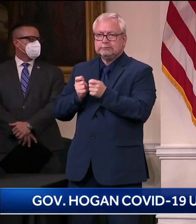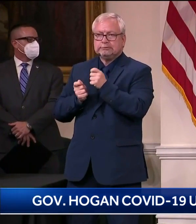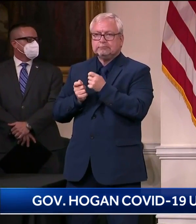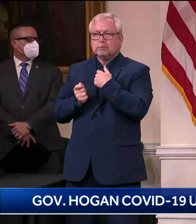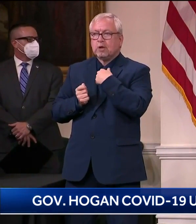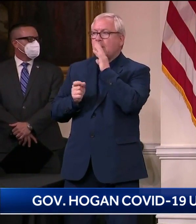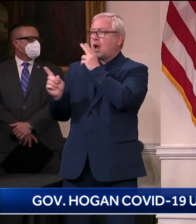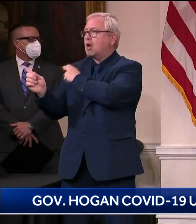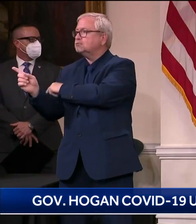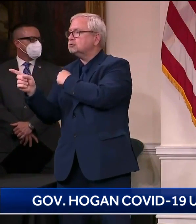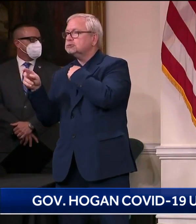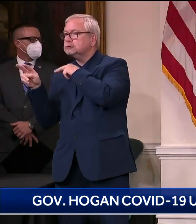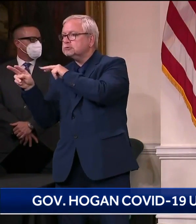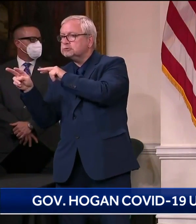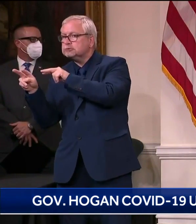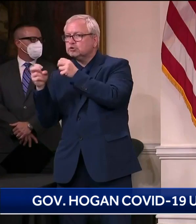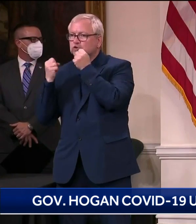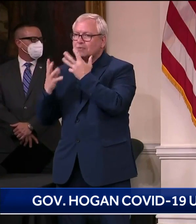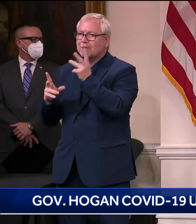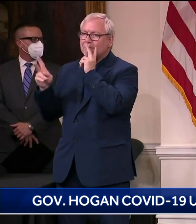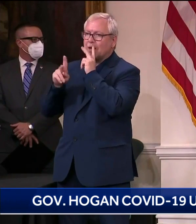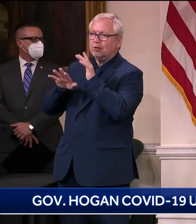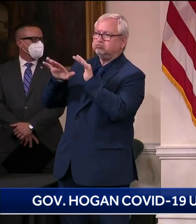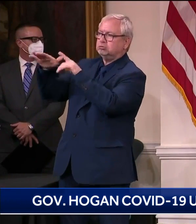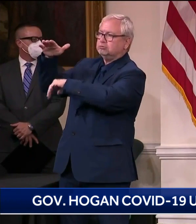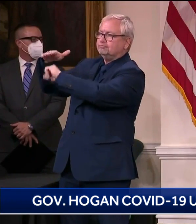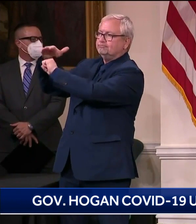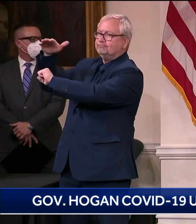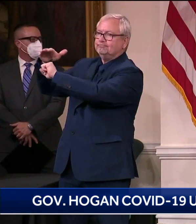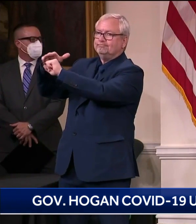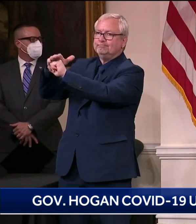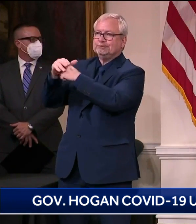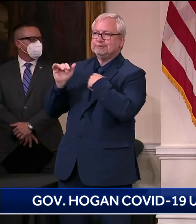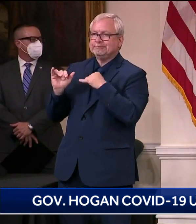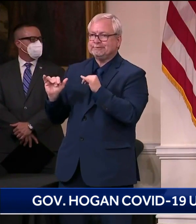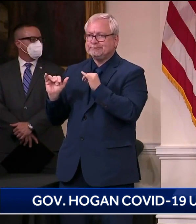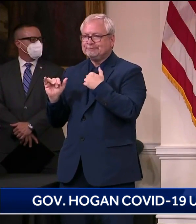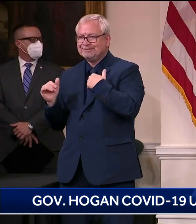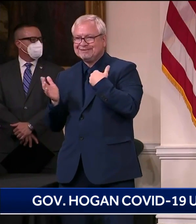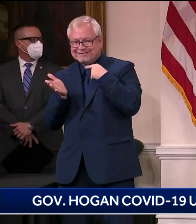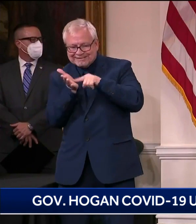TODAY WE ARE FOCUSED ON WHAT WE DO THAT THE HOSPITALS HAVE TOO MANY PEOPLE IN THEM.